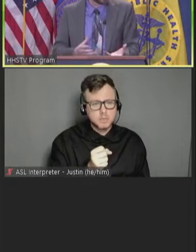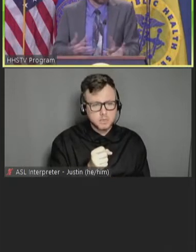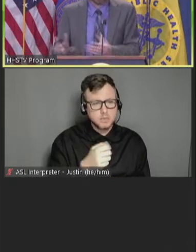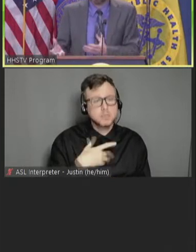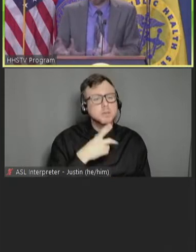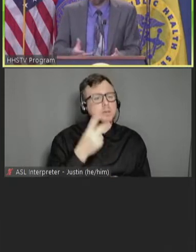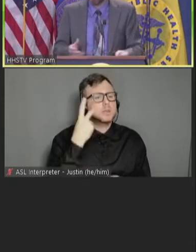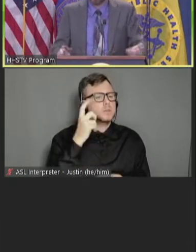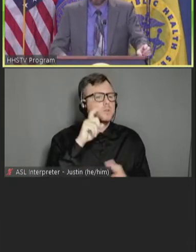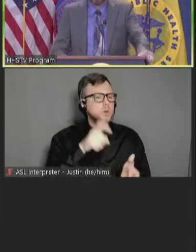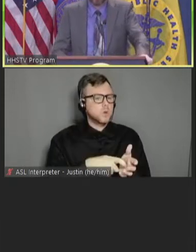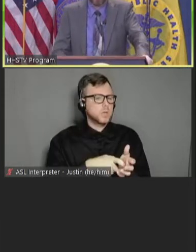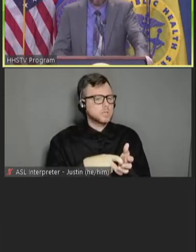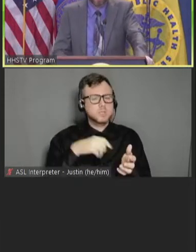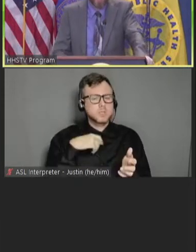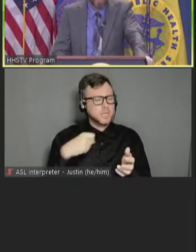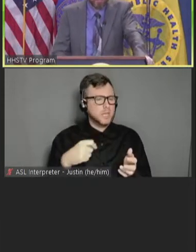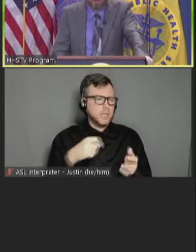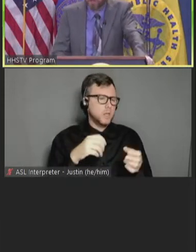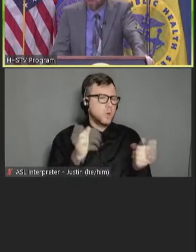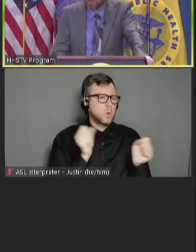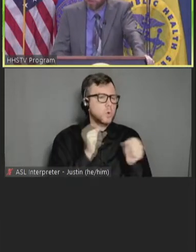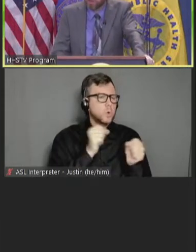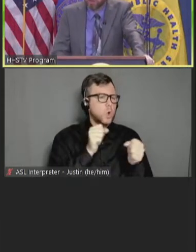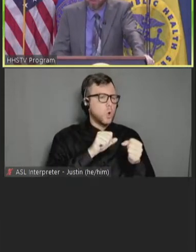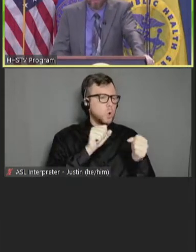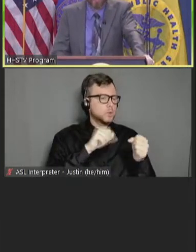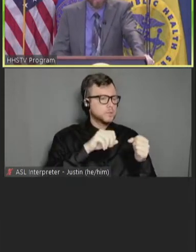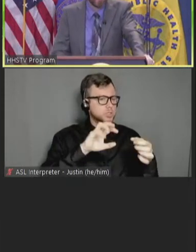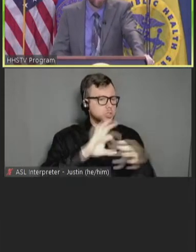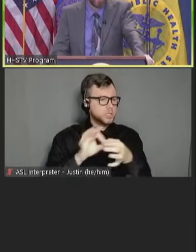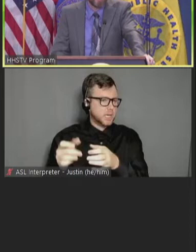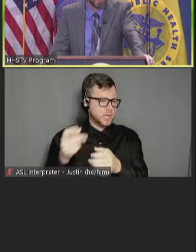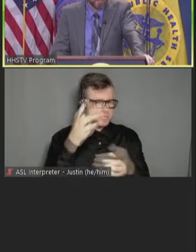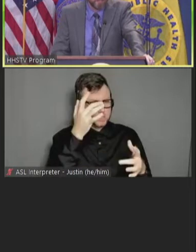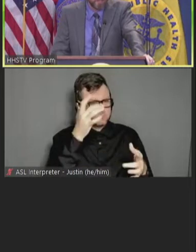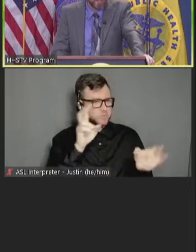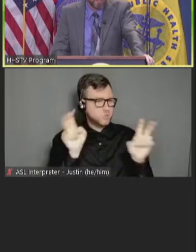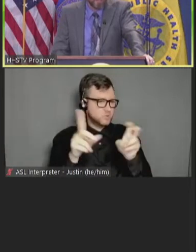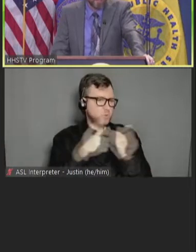cold chain issue that you might have with some other traditional vaccines and also,